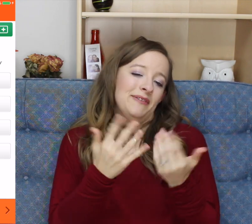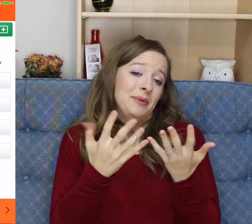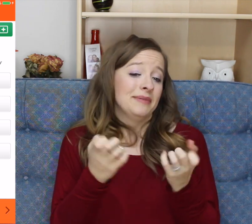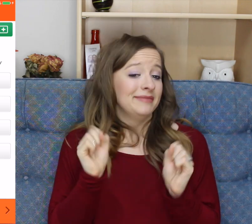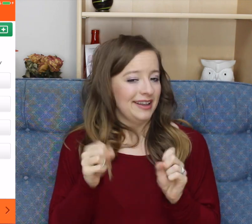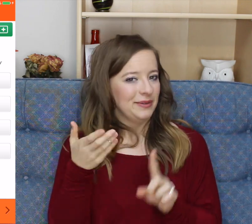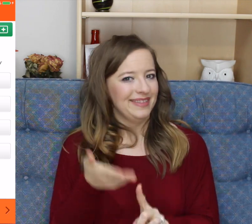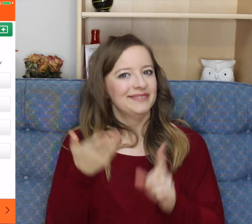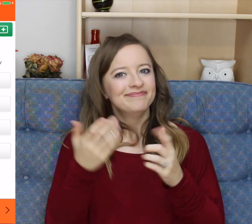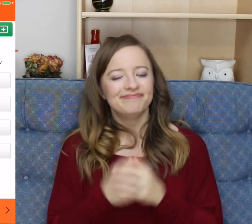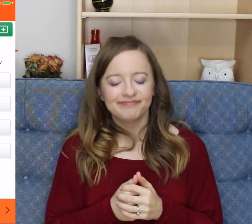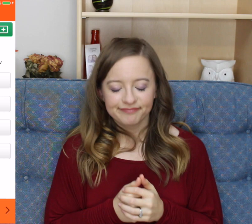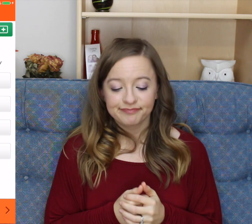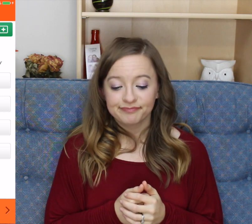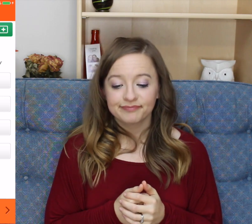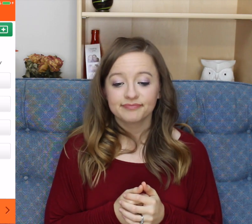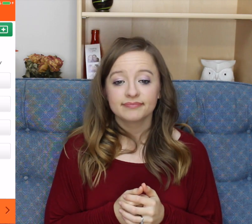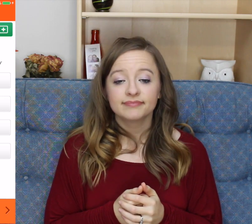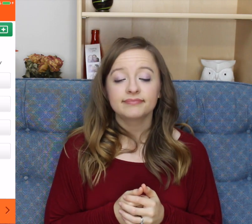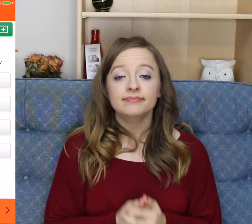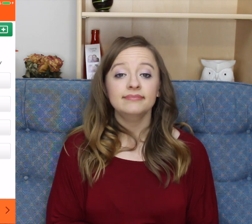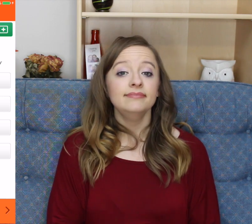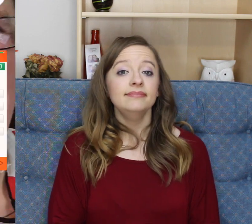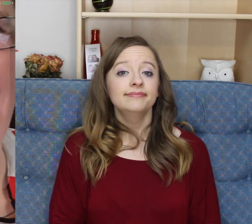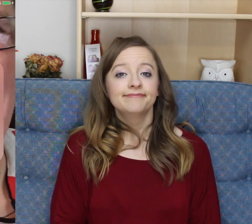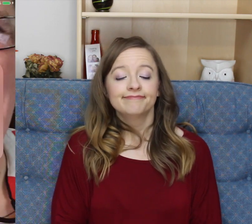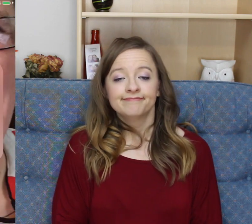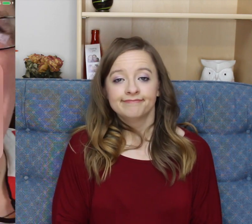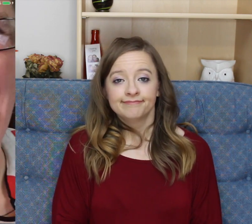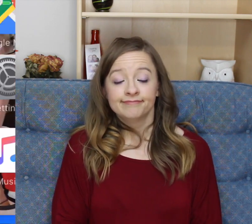whatever you want to do, you can do on Cronometer.